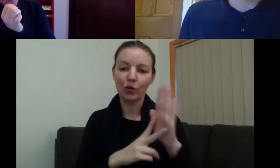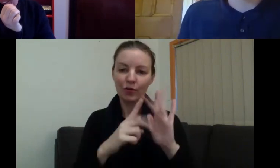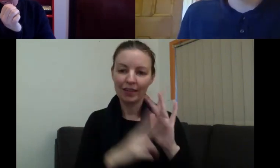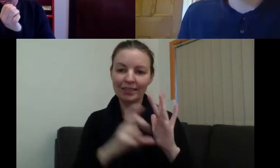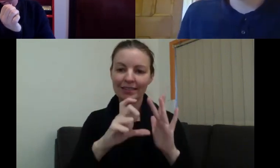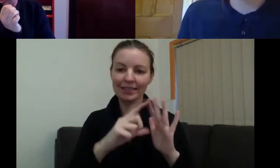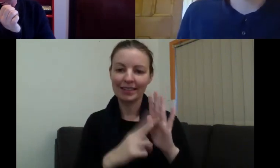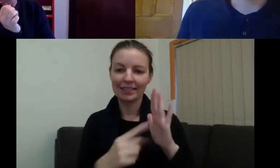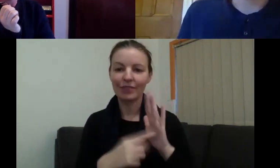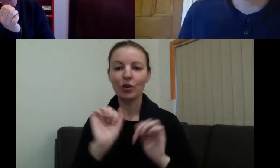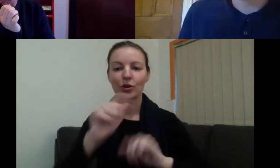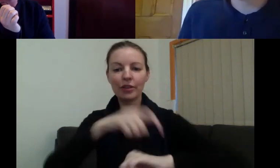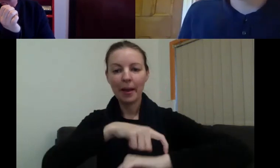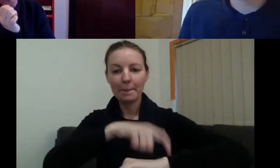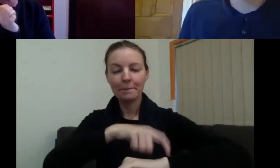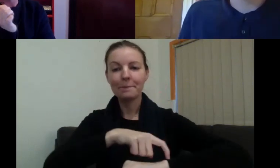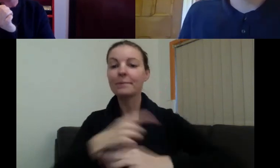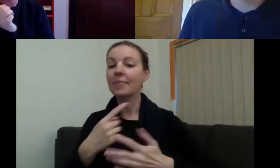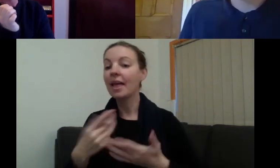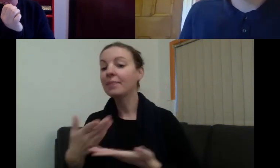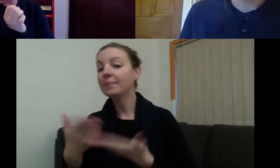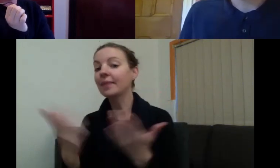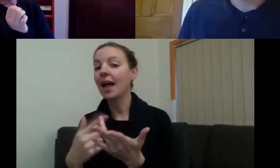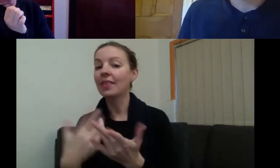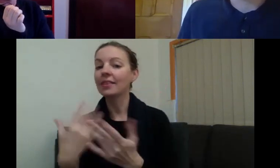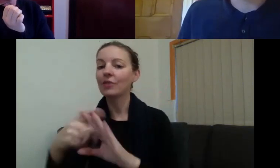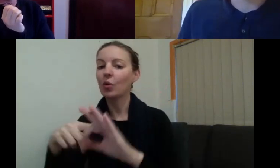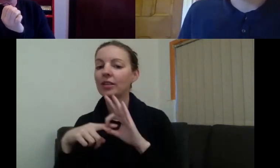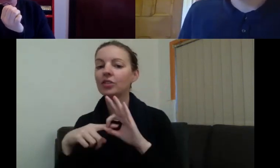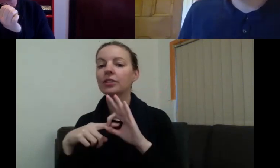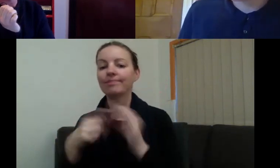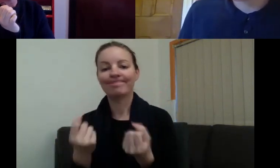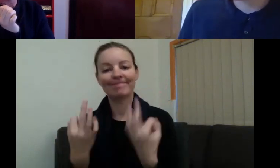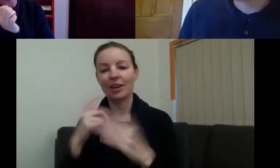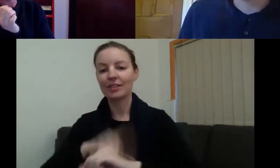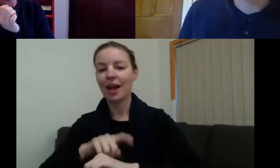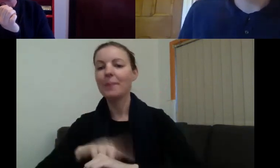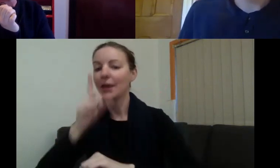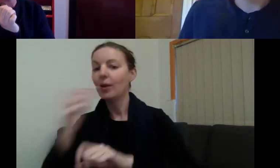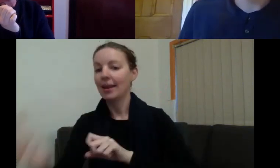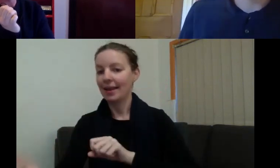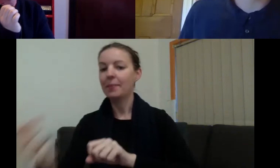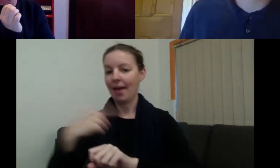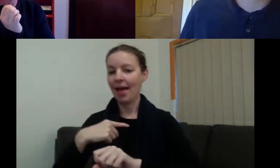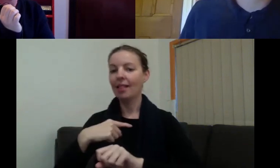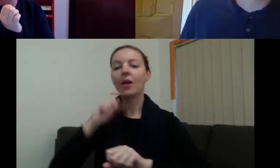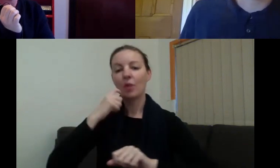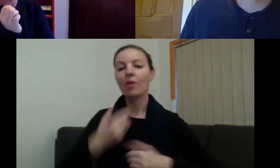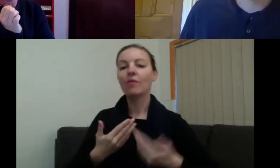Thank you for your time. If you have a question and we haven't got to it, you can send us an email and we can pass it on. And - yeah.